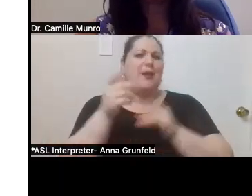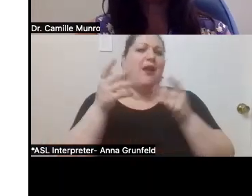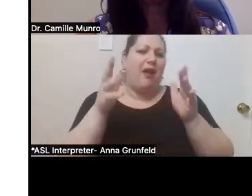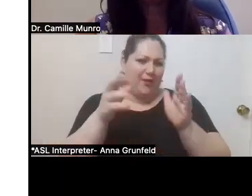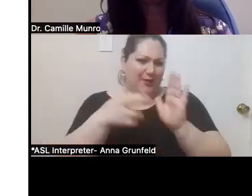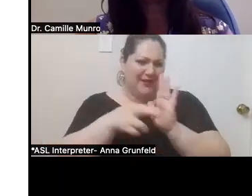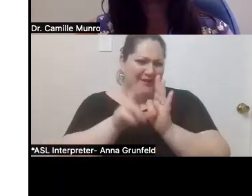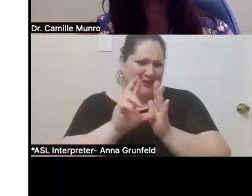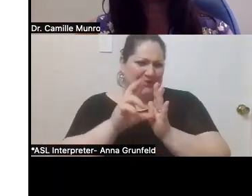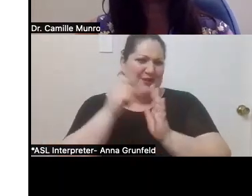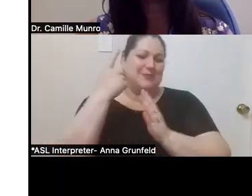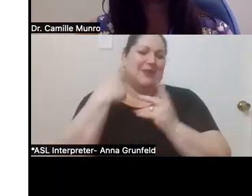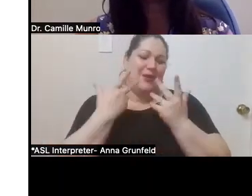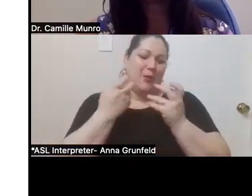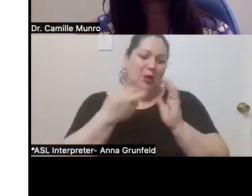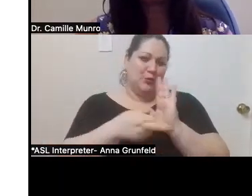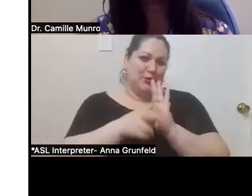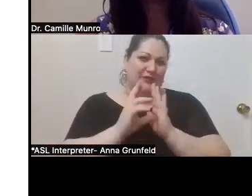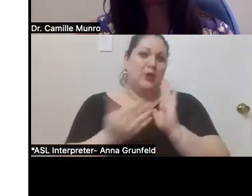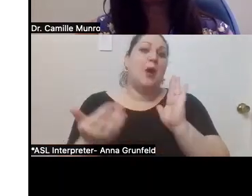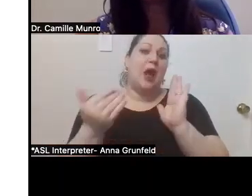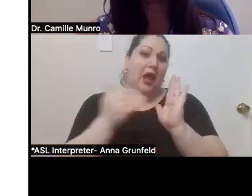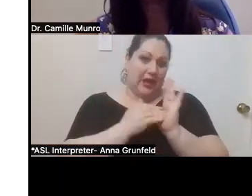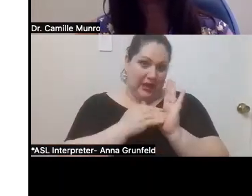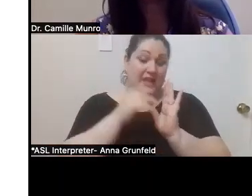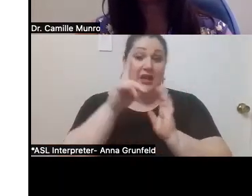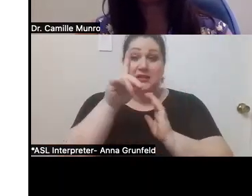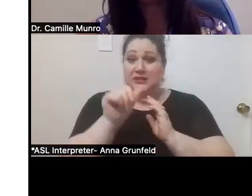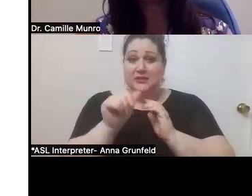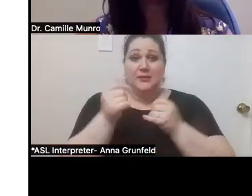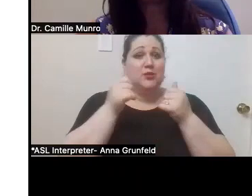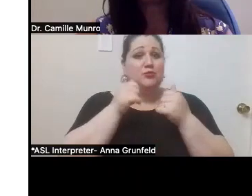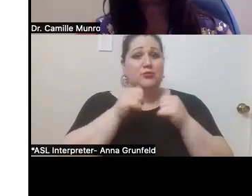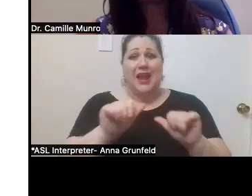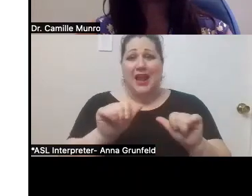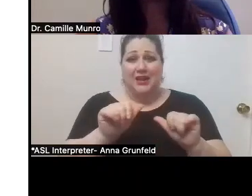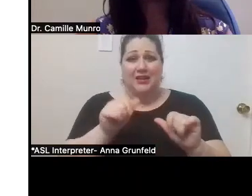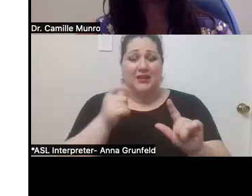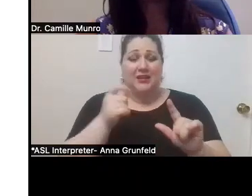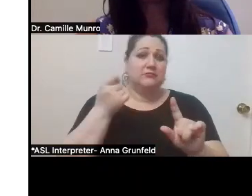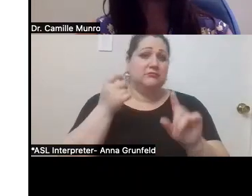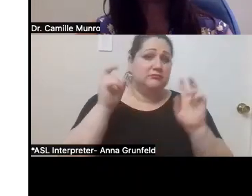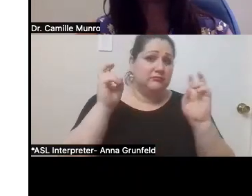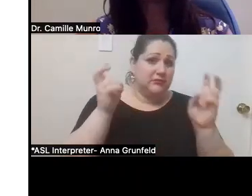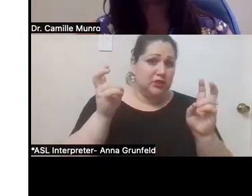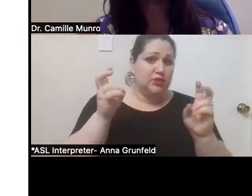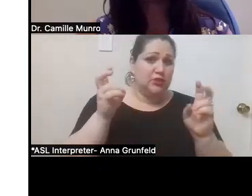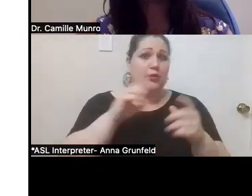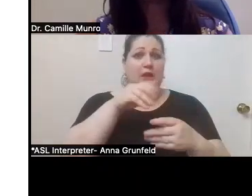So disability is any impairment, including a physical, mental, intellectual, cognitive,